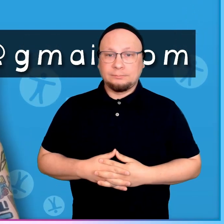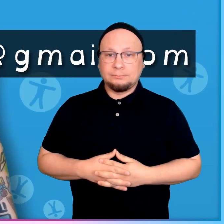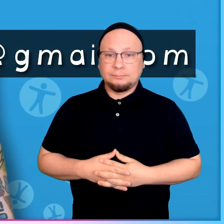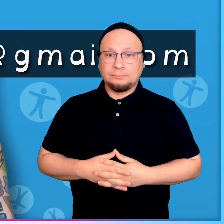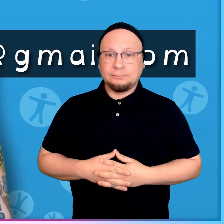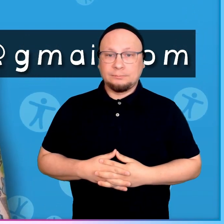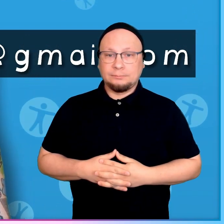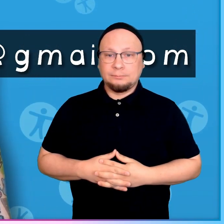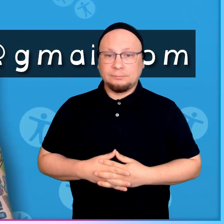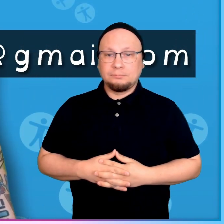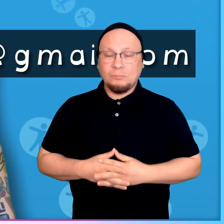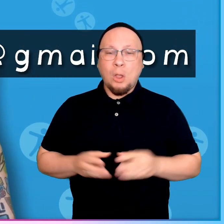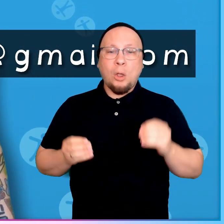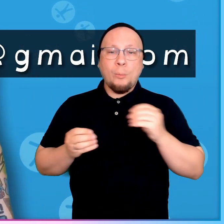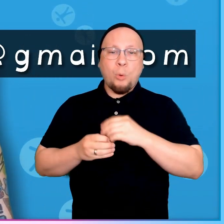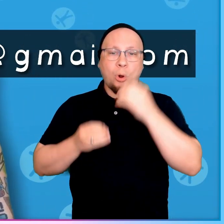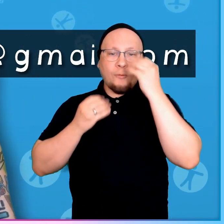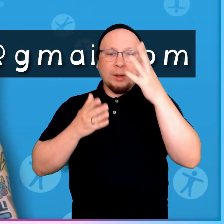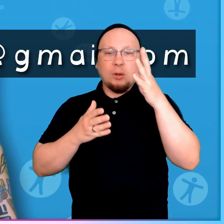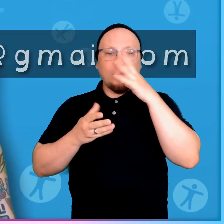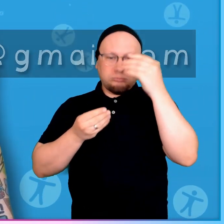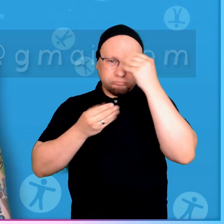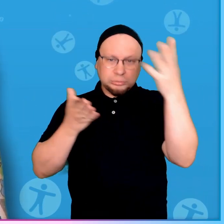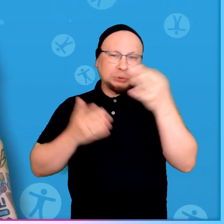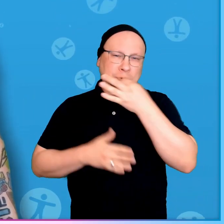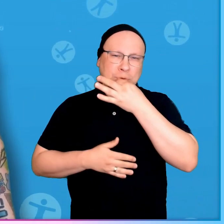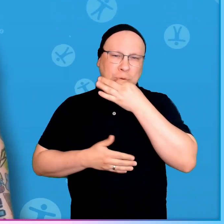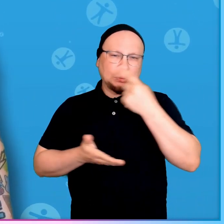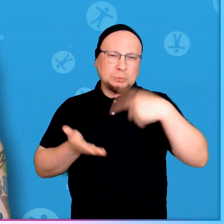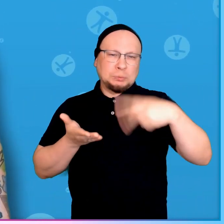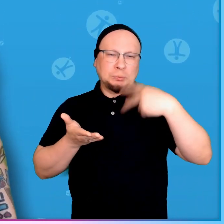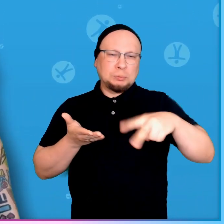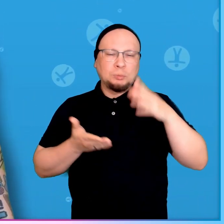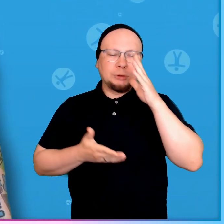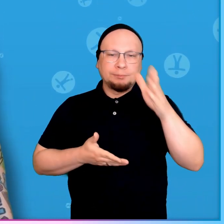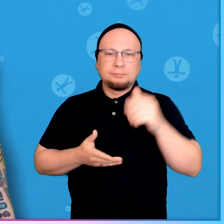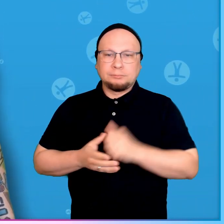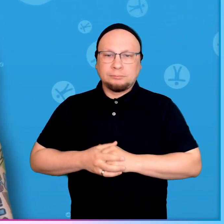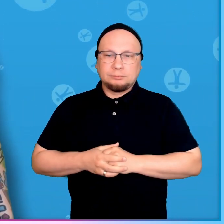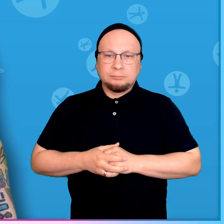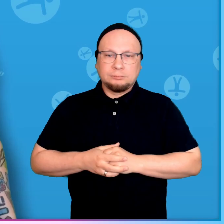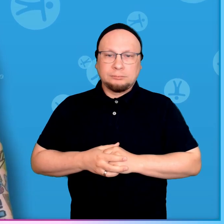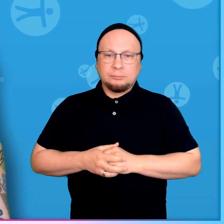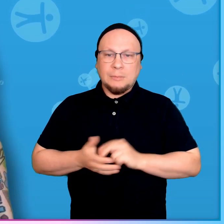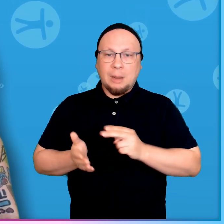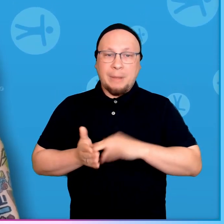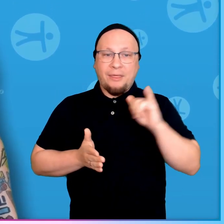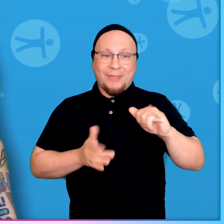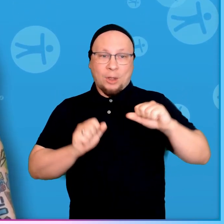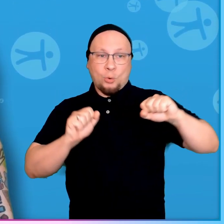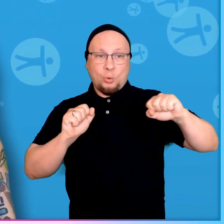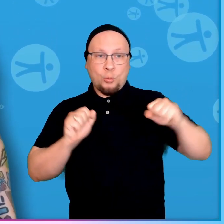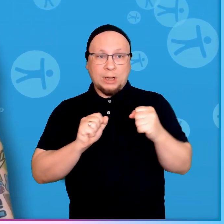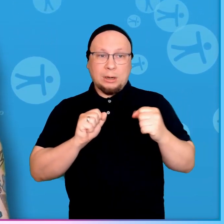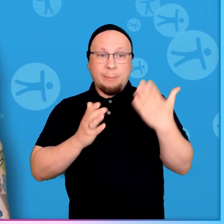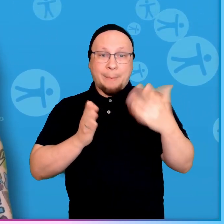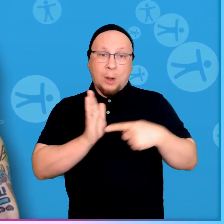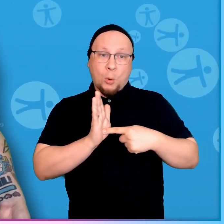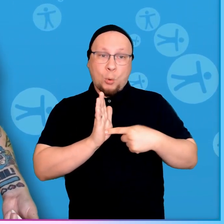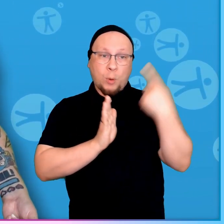More official information will be made available in the coming weeks. There's no guarantee that the Access-Ability Winter Showcase will return in future years,